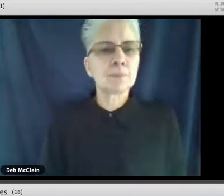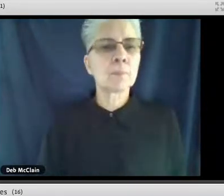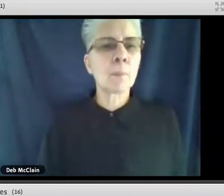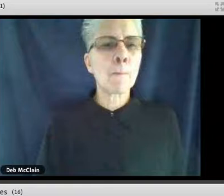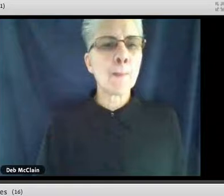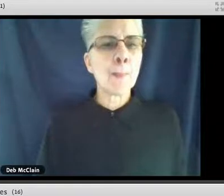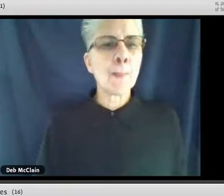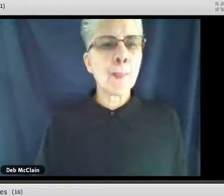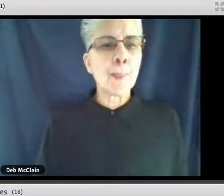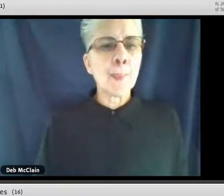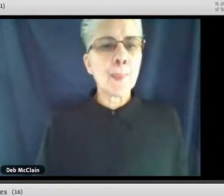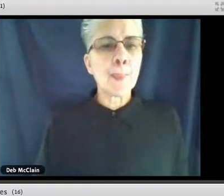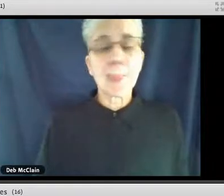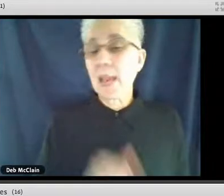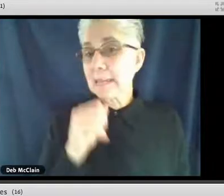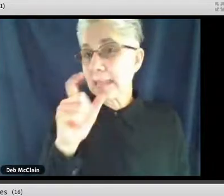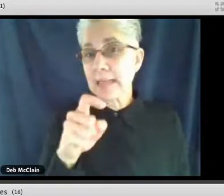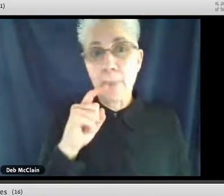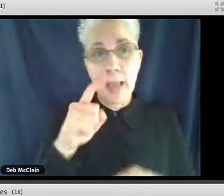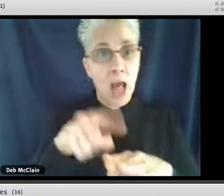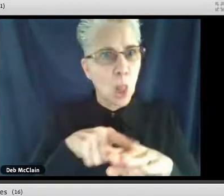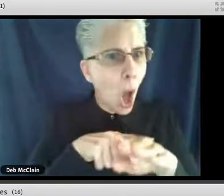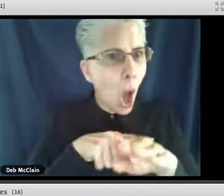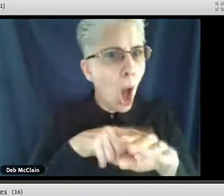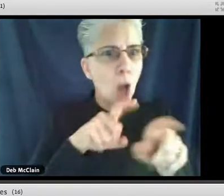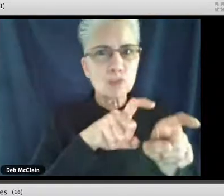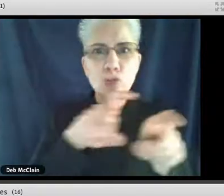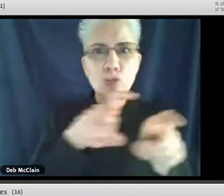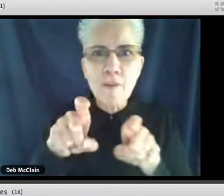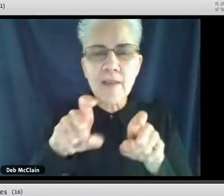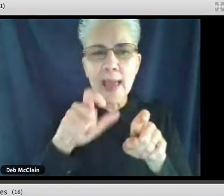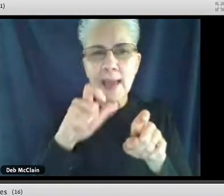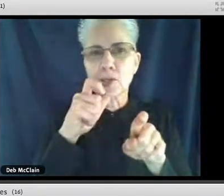So it doesn't need to be a long survey. It doesn't need to go to a million people.